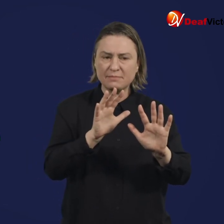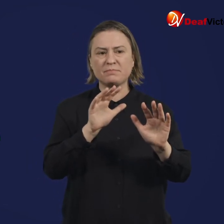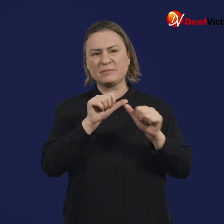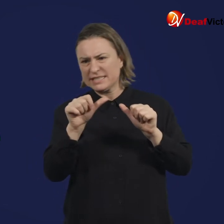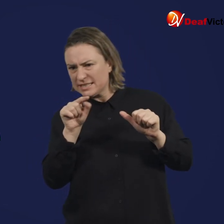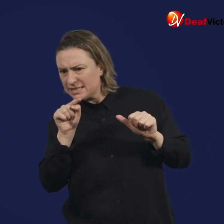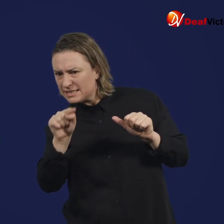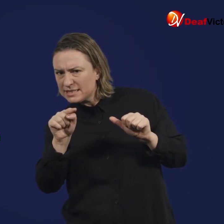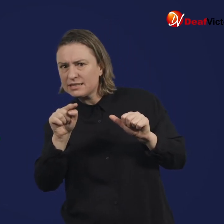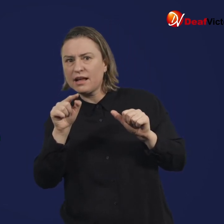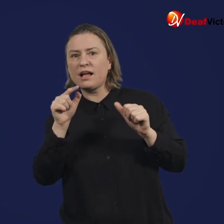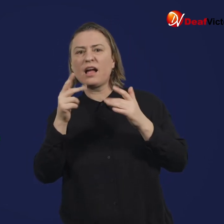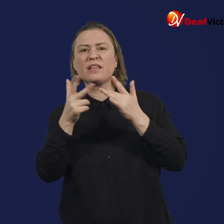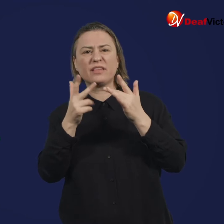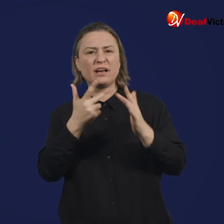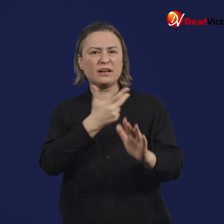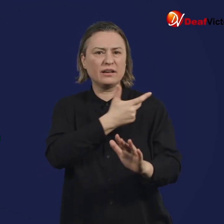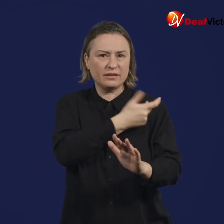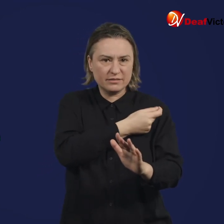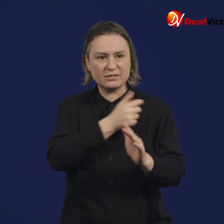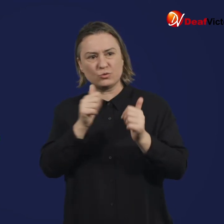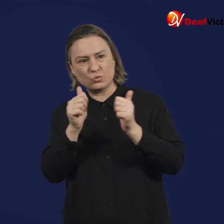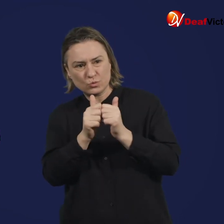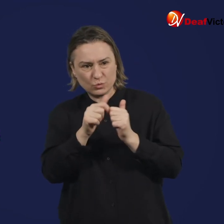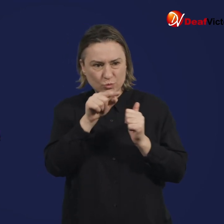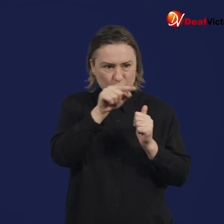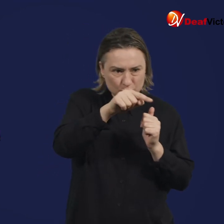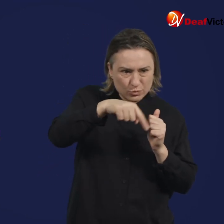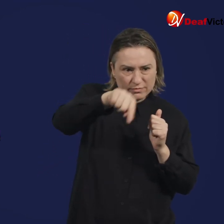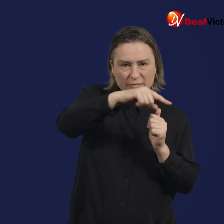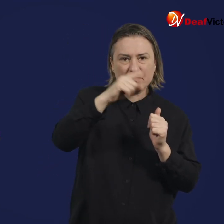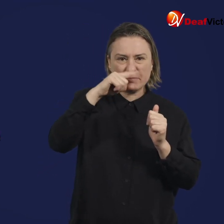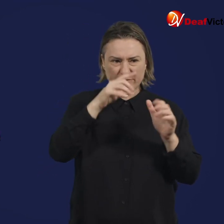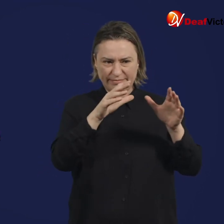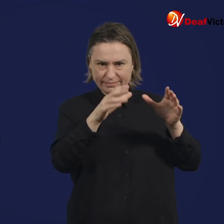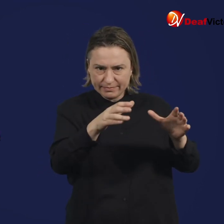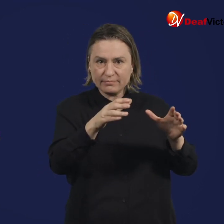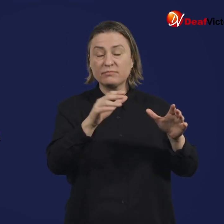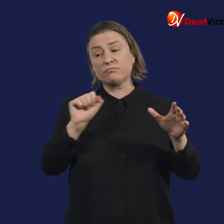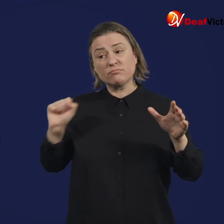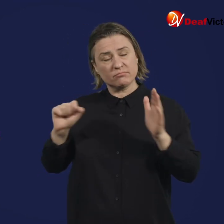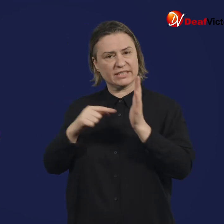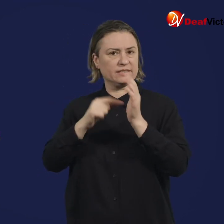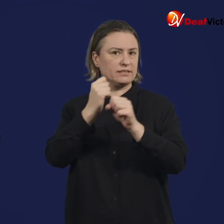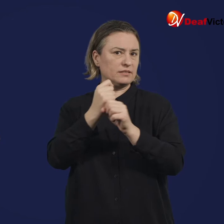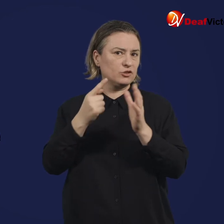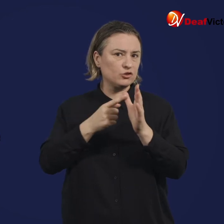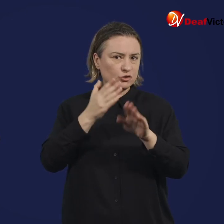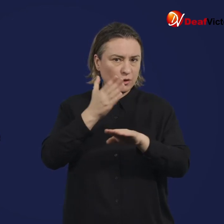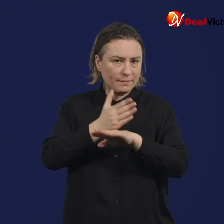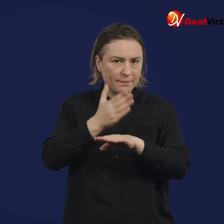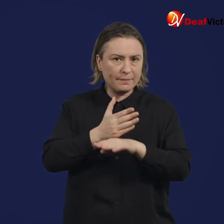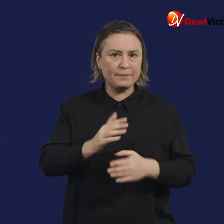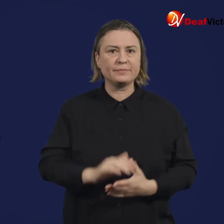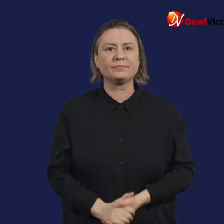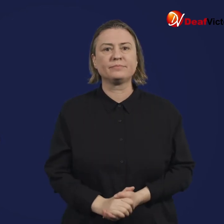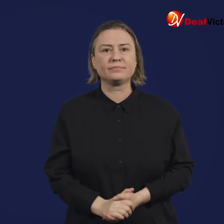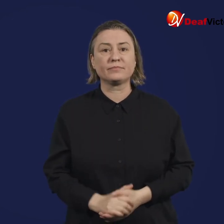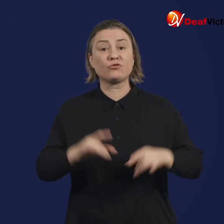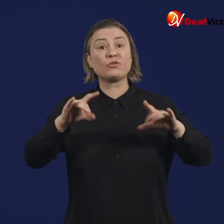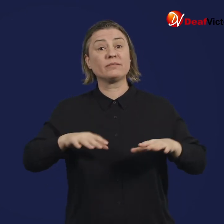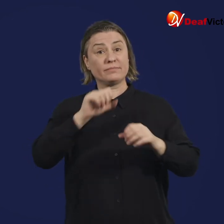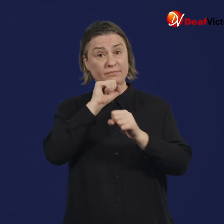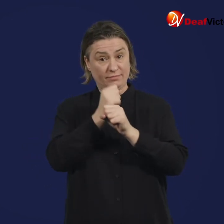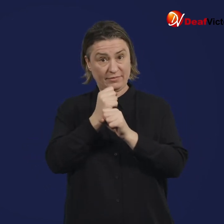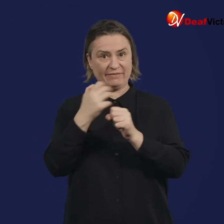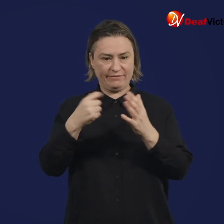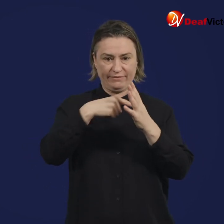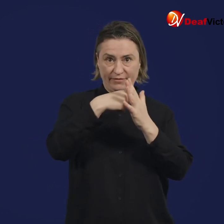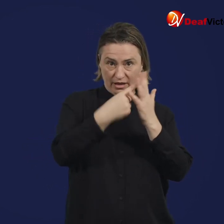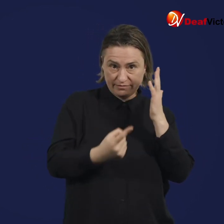TGA then made changes to the vaccines registration details to recommend people in those categories use another vaccine.